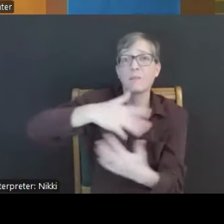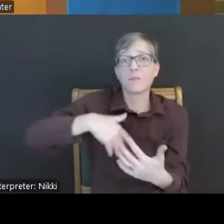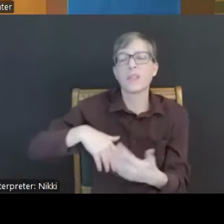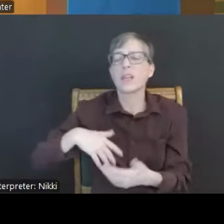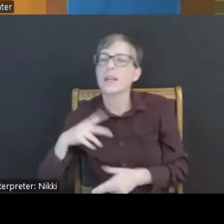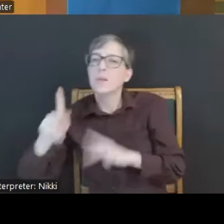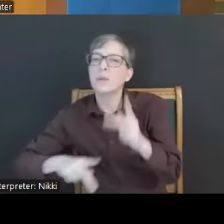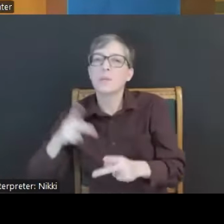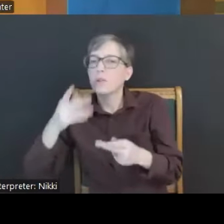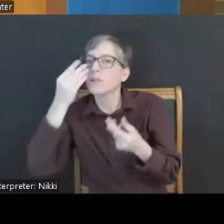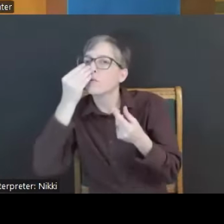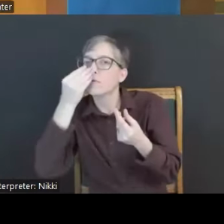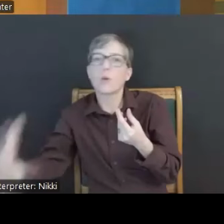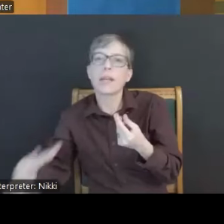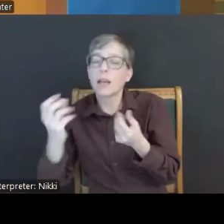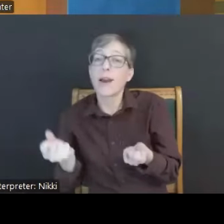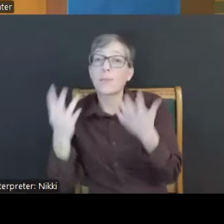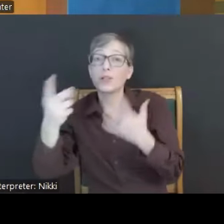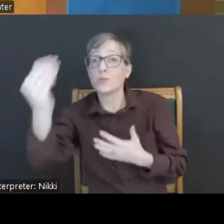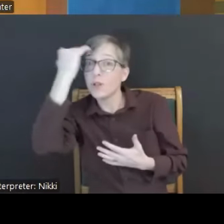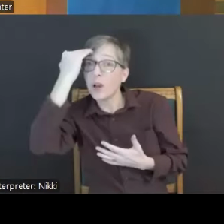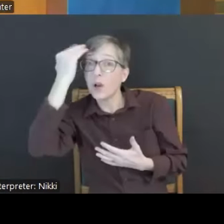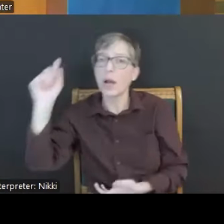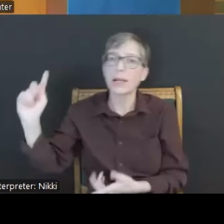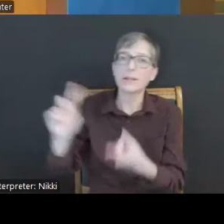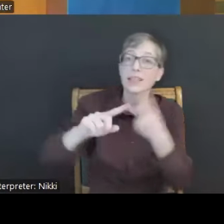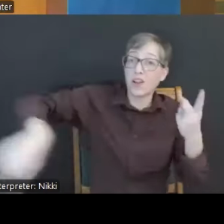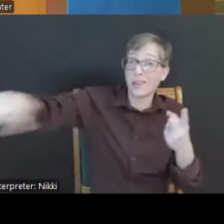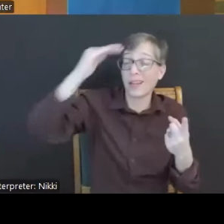care and when your community sees that you really care you're not just sitting within the four walls